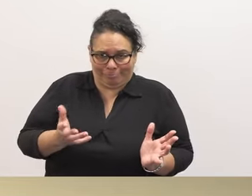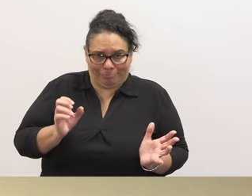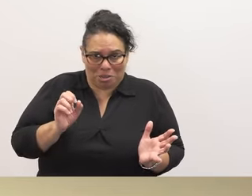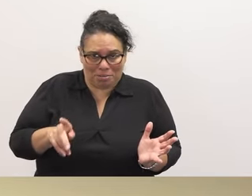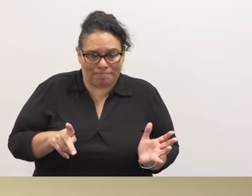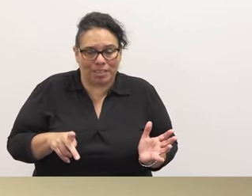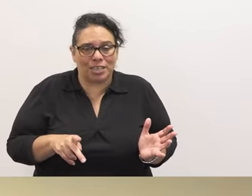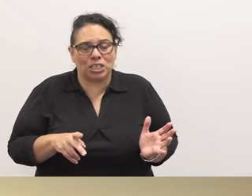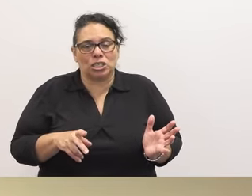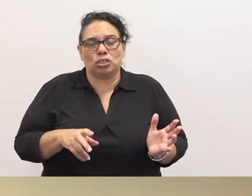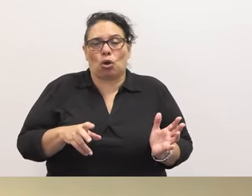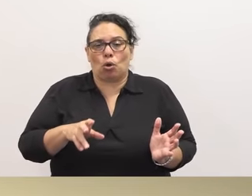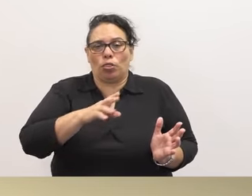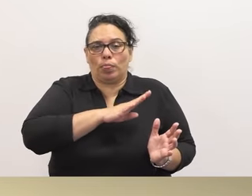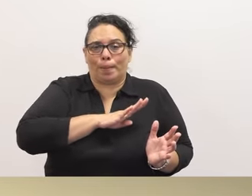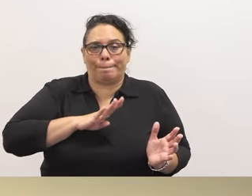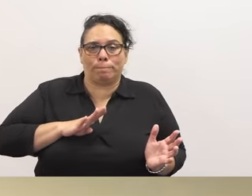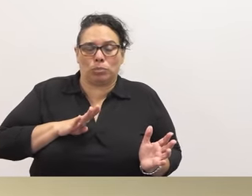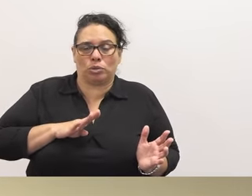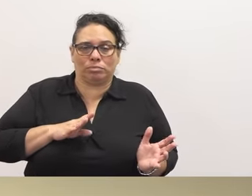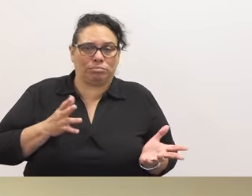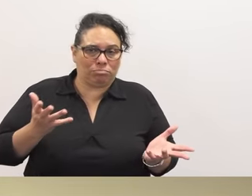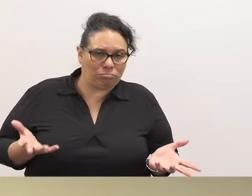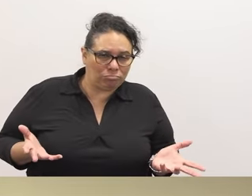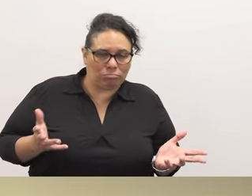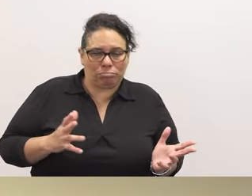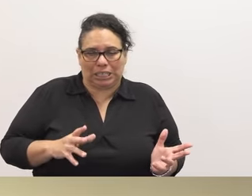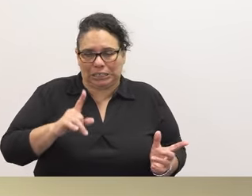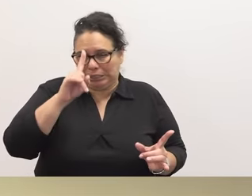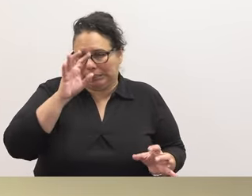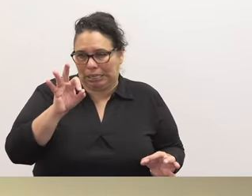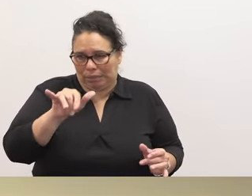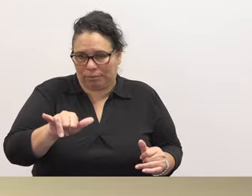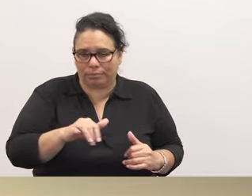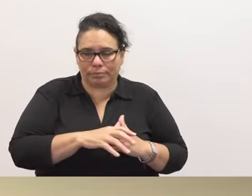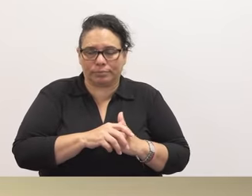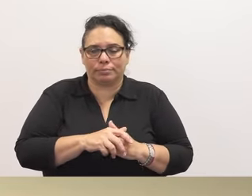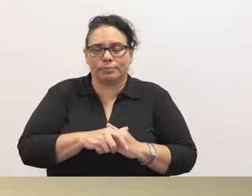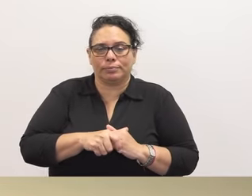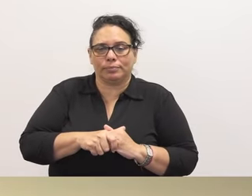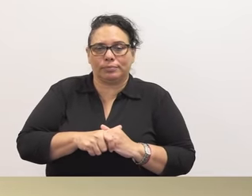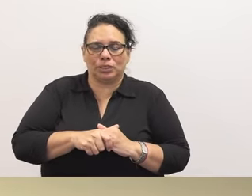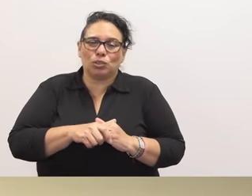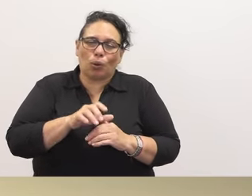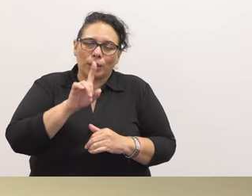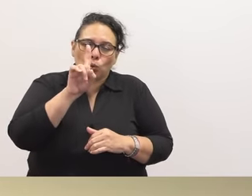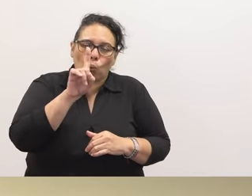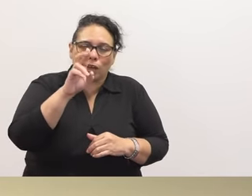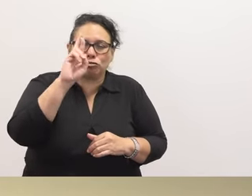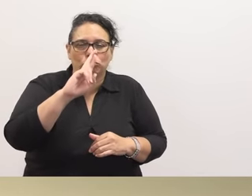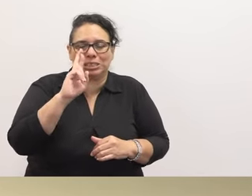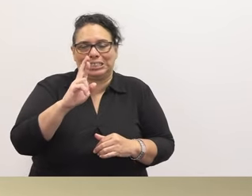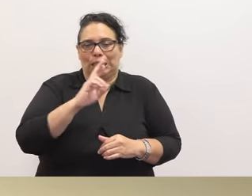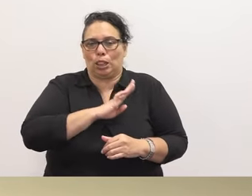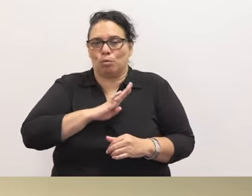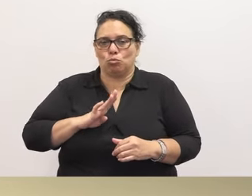that the board believes will lift up all children. So that's one reason that boards often pick a goal that points at a particular student group